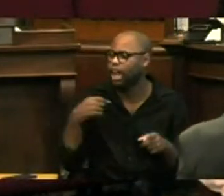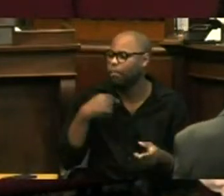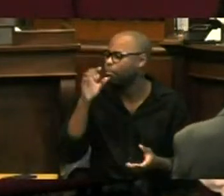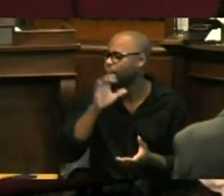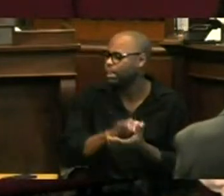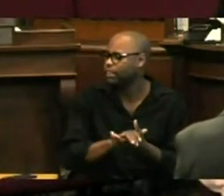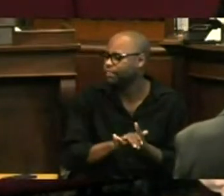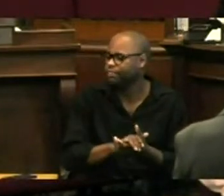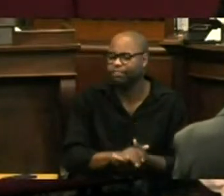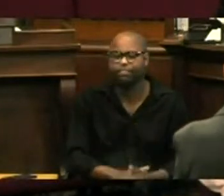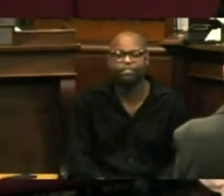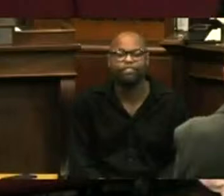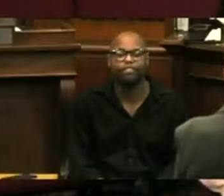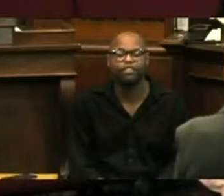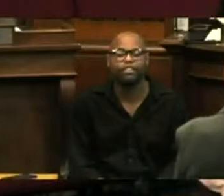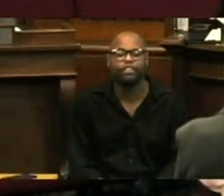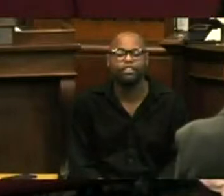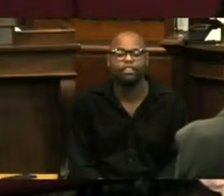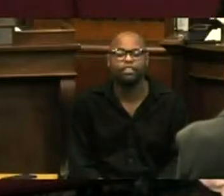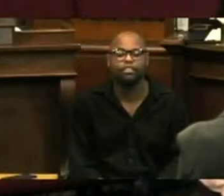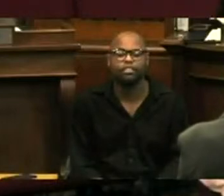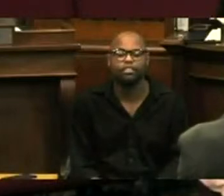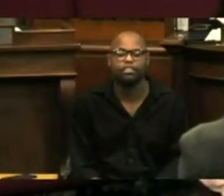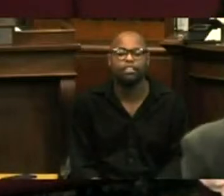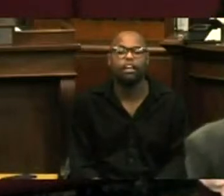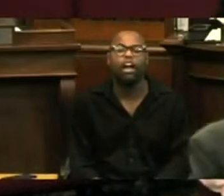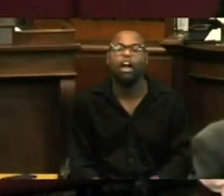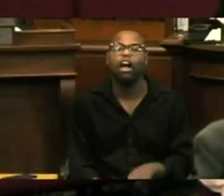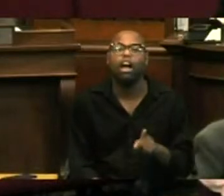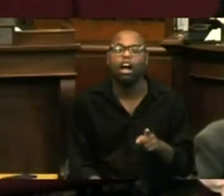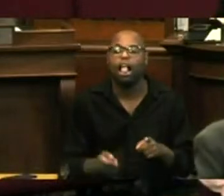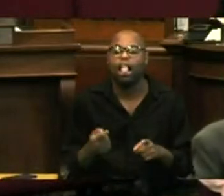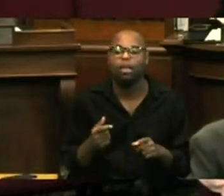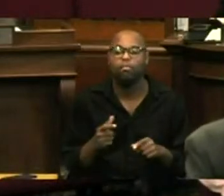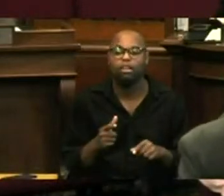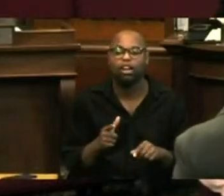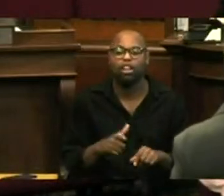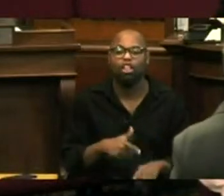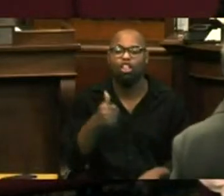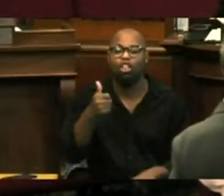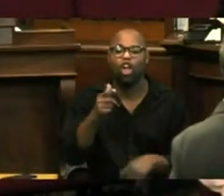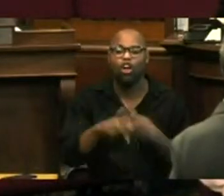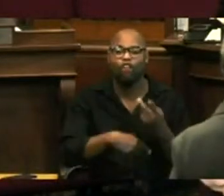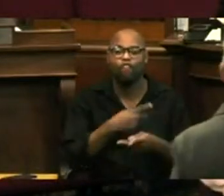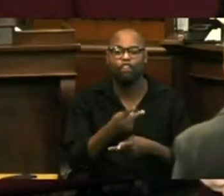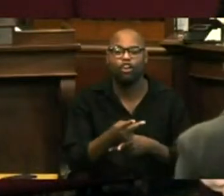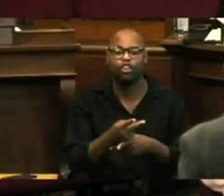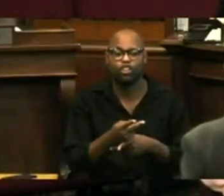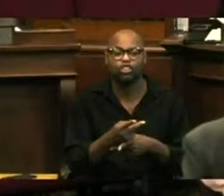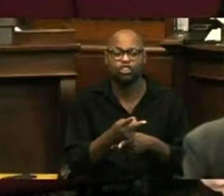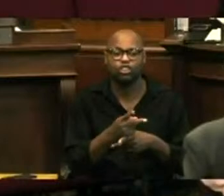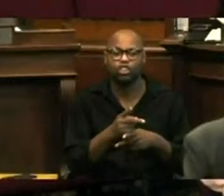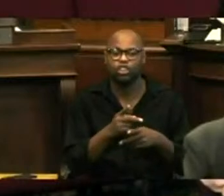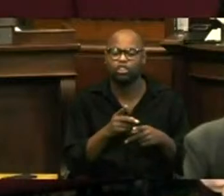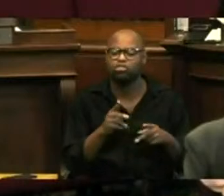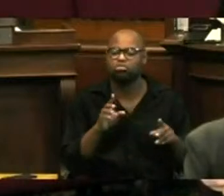you can, I believe Commissioner parent sent it. So okay. And